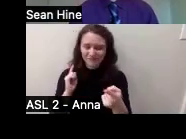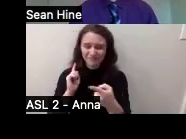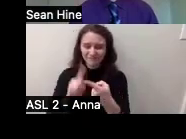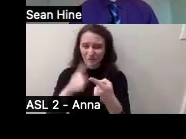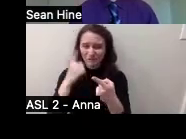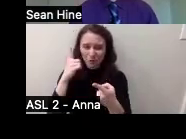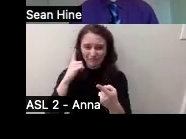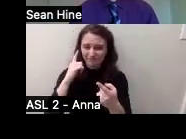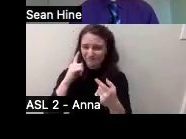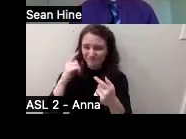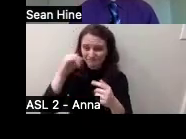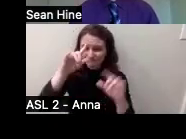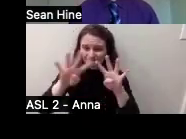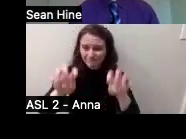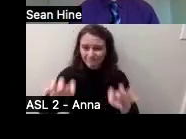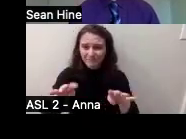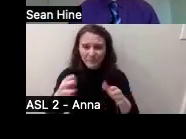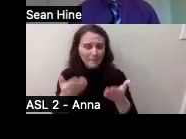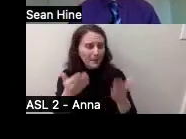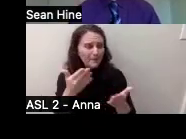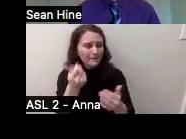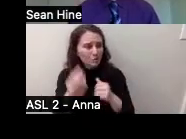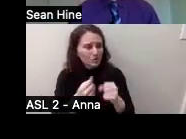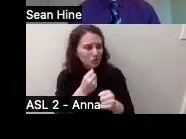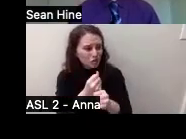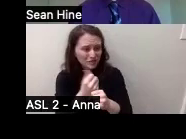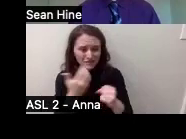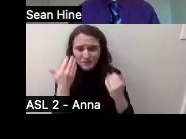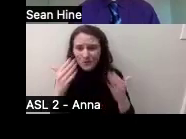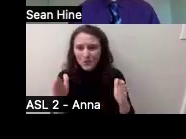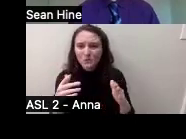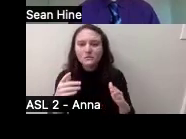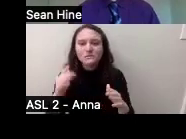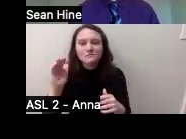It could even be years from what I'm hearing. It sounds like it's all supply chain issues,